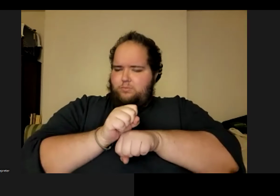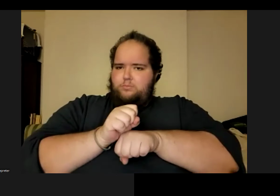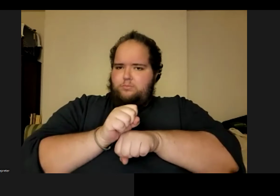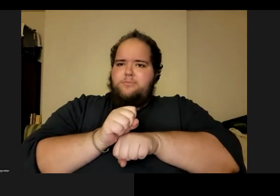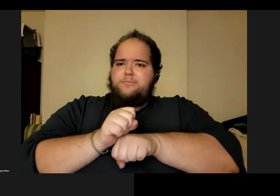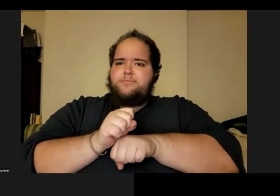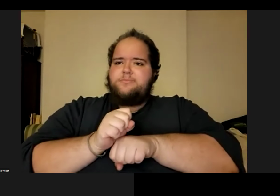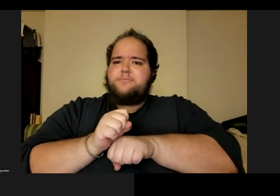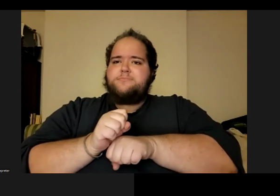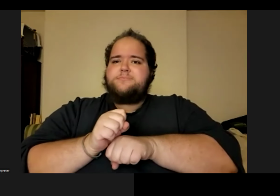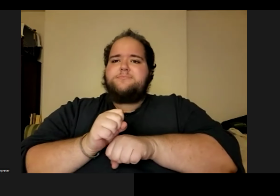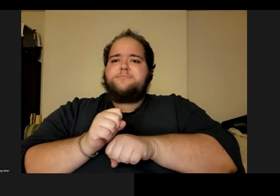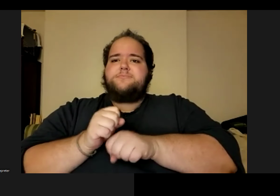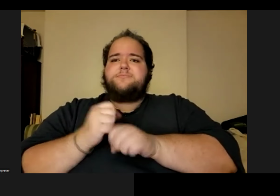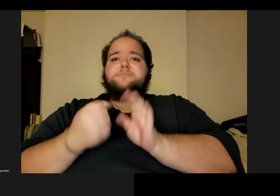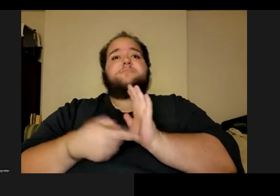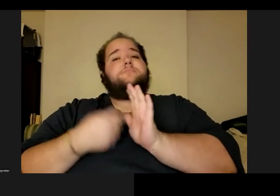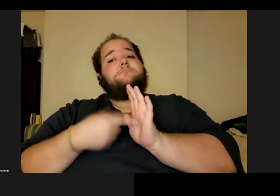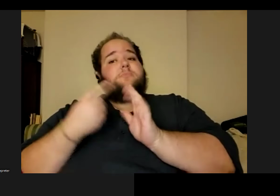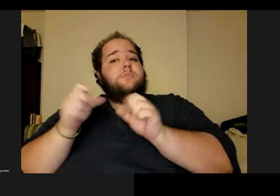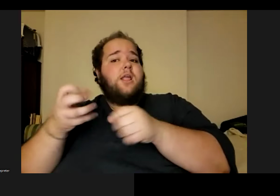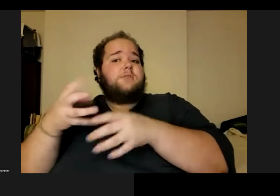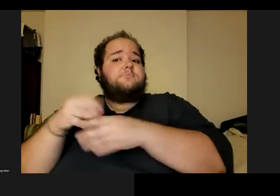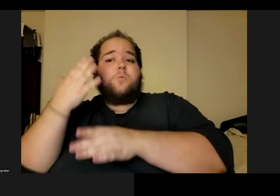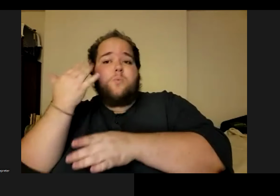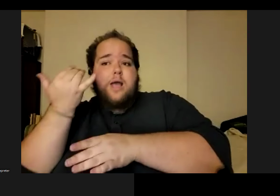a little bit of why that you can include in your bio you don't